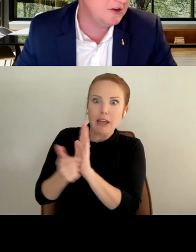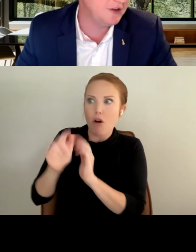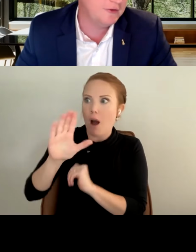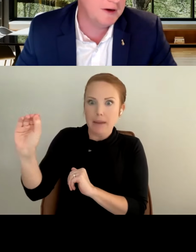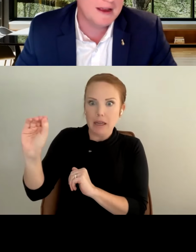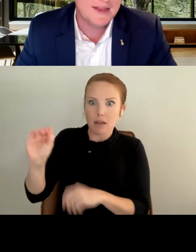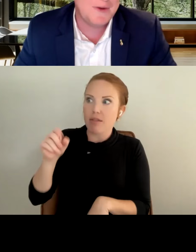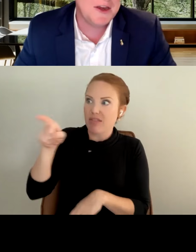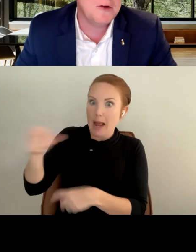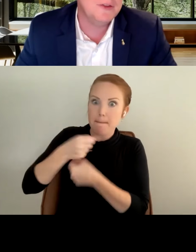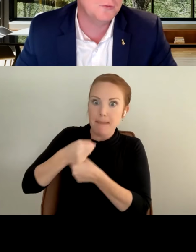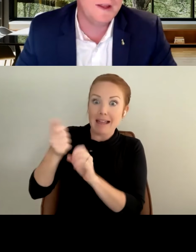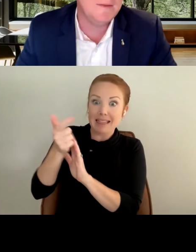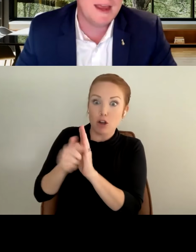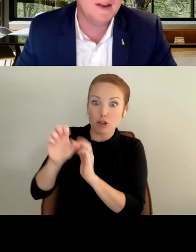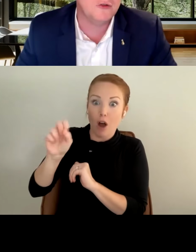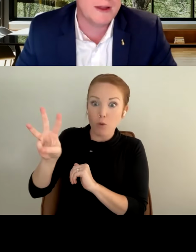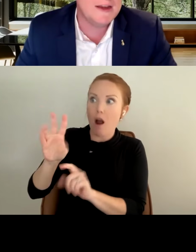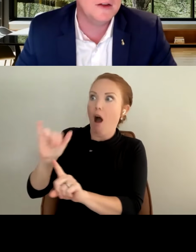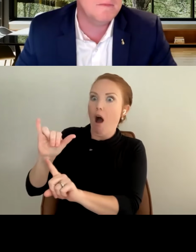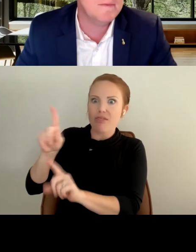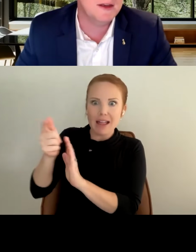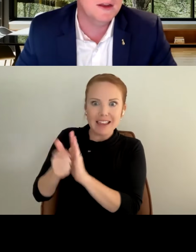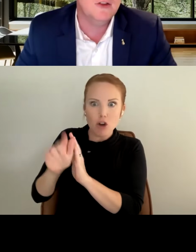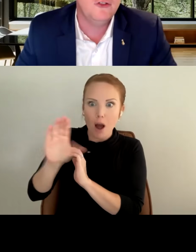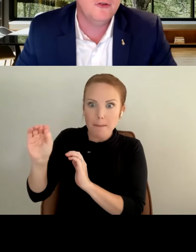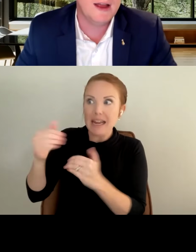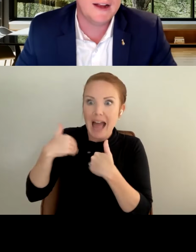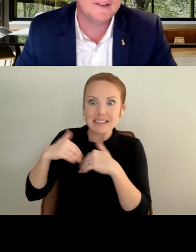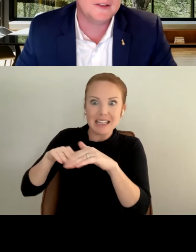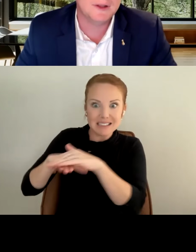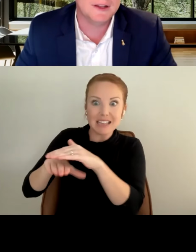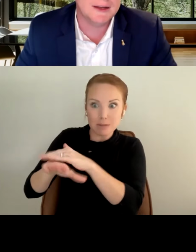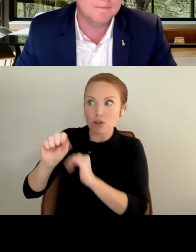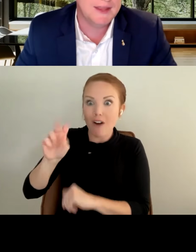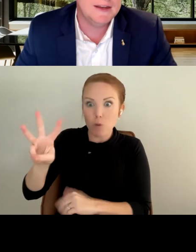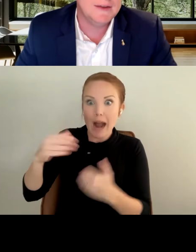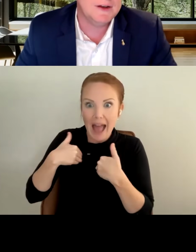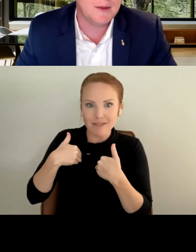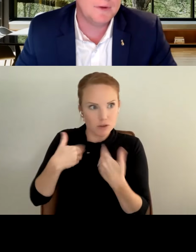legal software, that we know has really made a great commitment to accessibility and given a